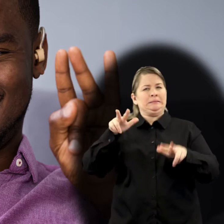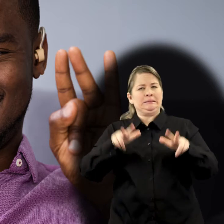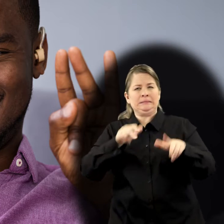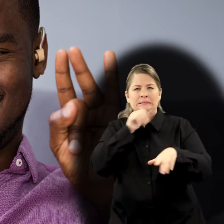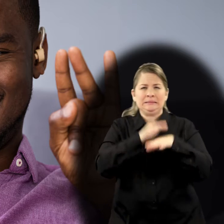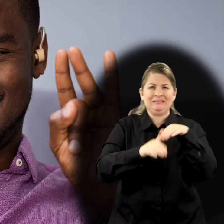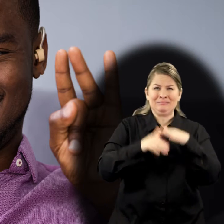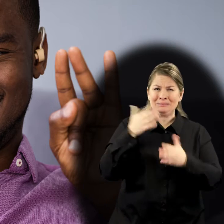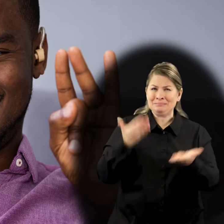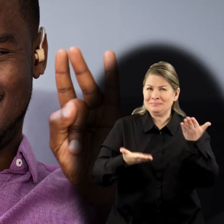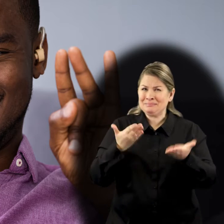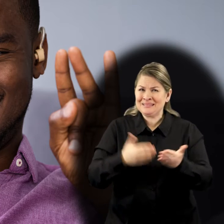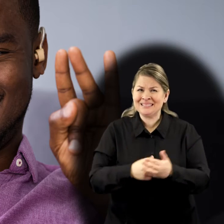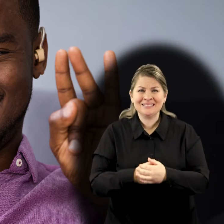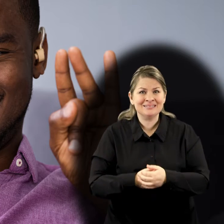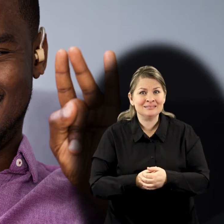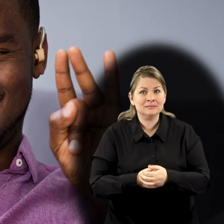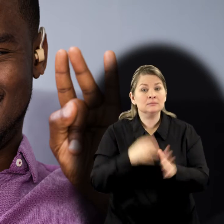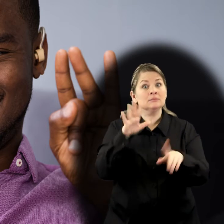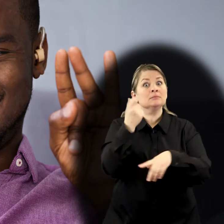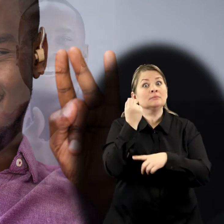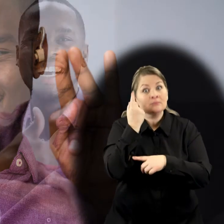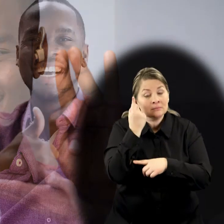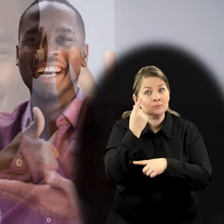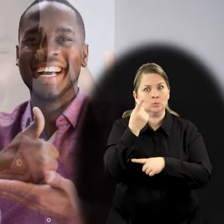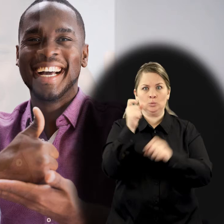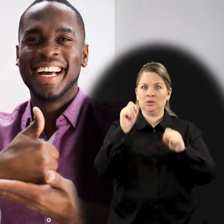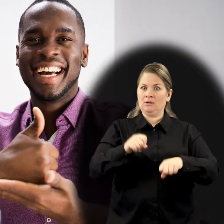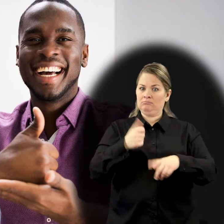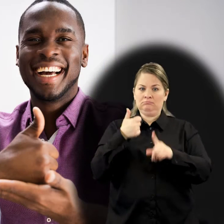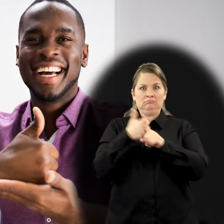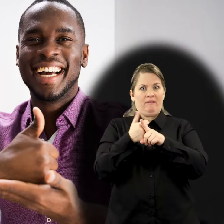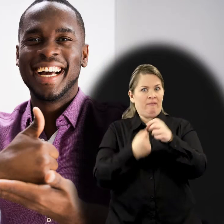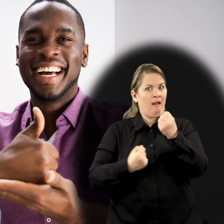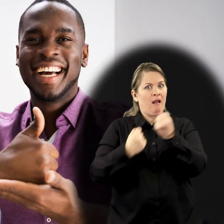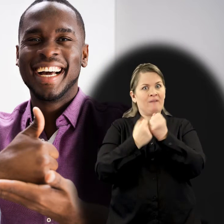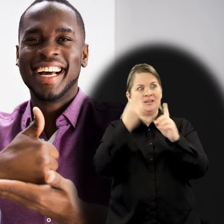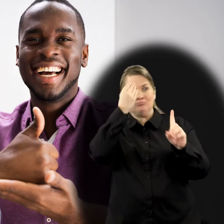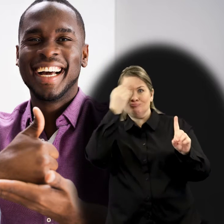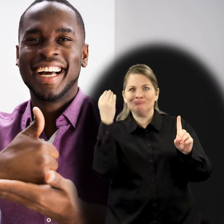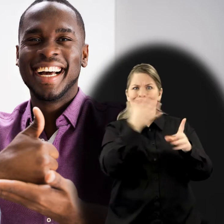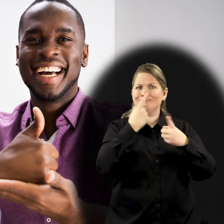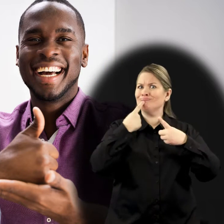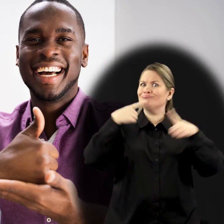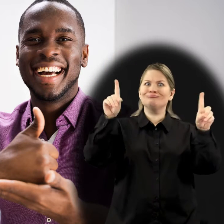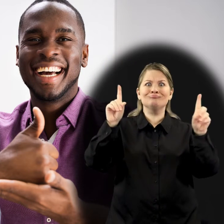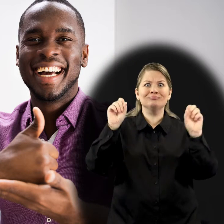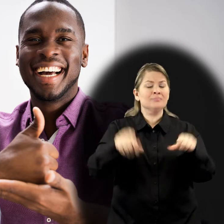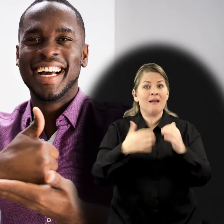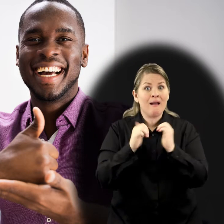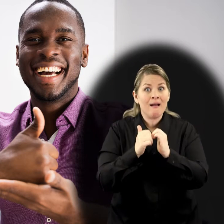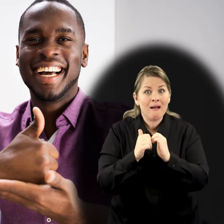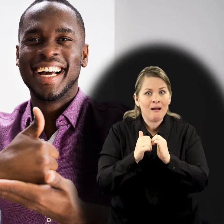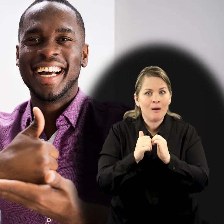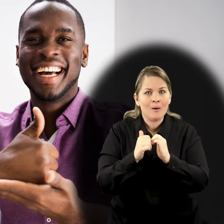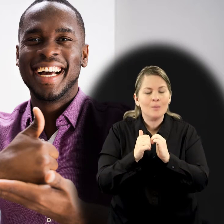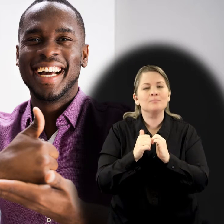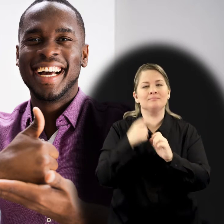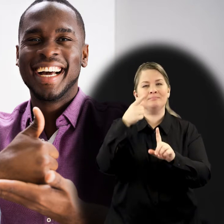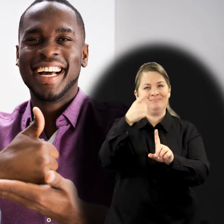But self-advocacy is most effective when: